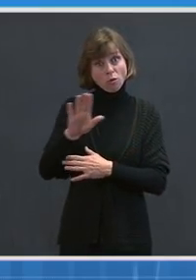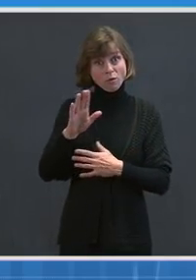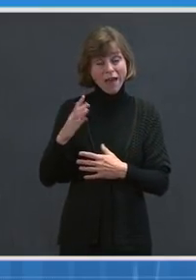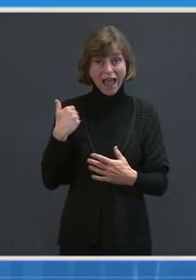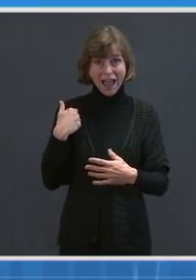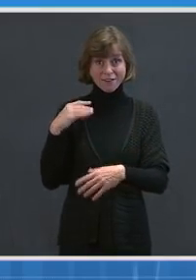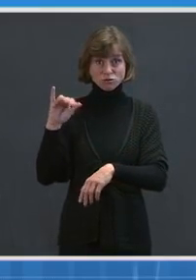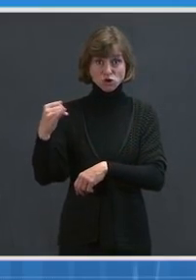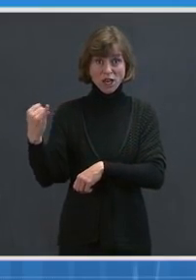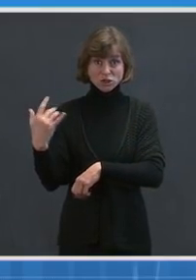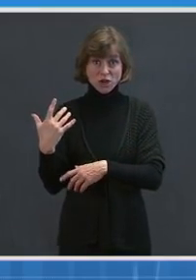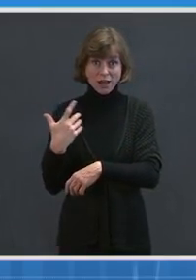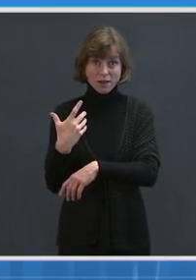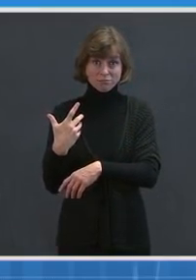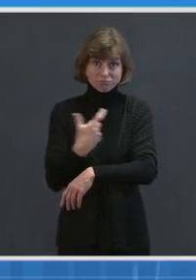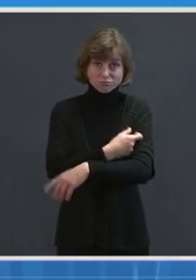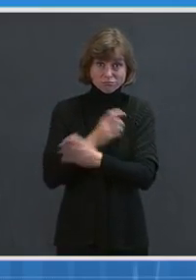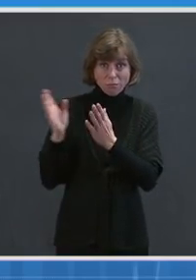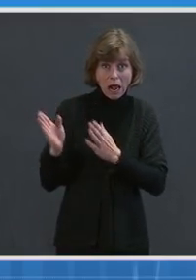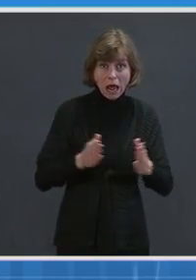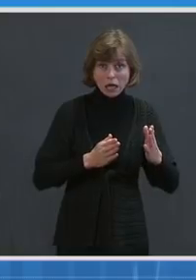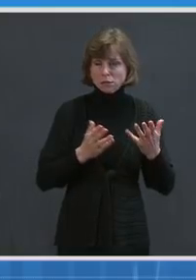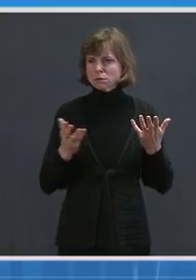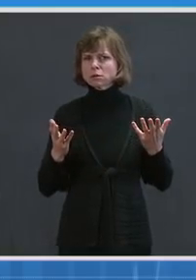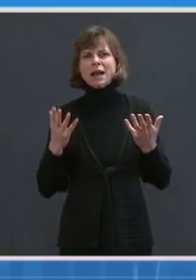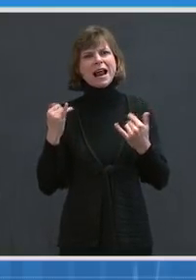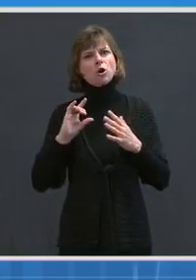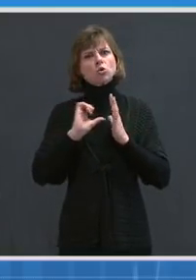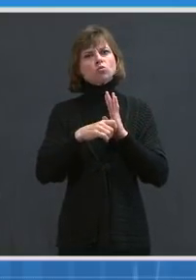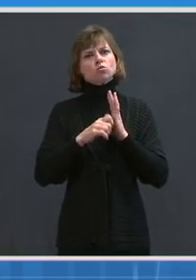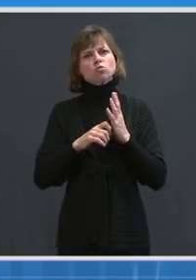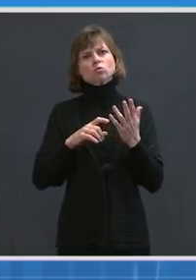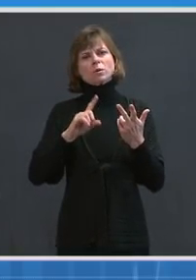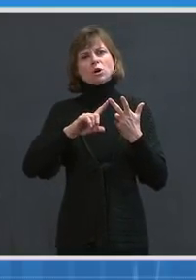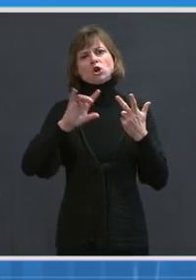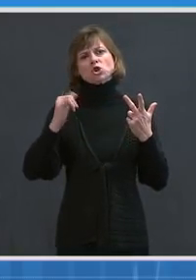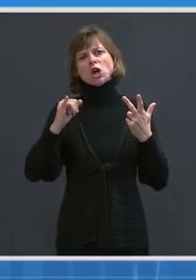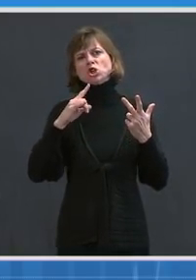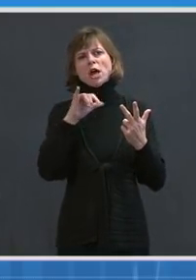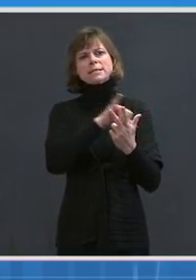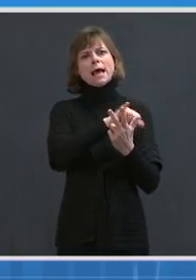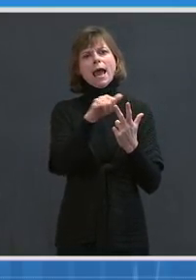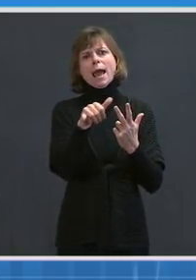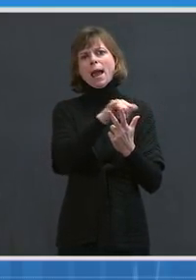stressing that J&J is equal to the other vaccines and that everyone should take it